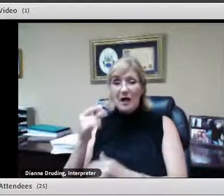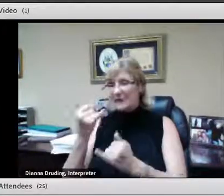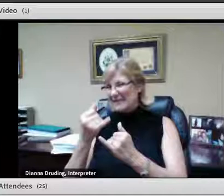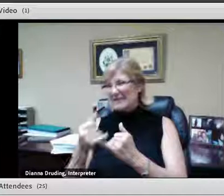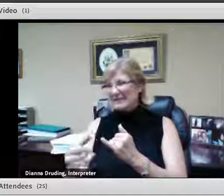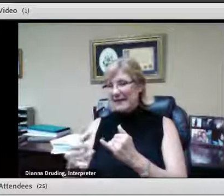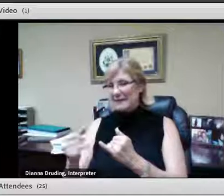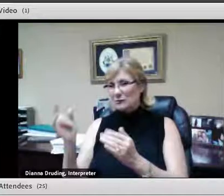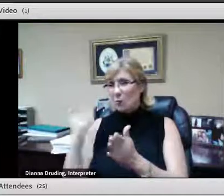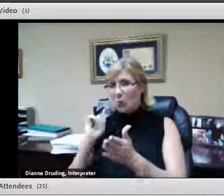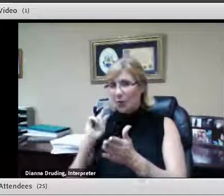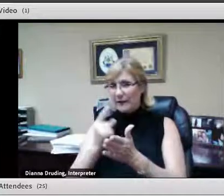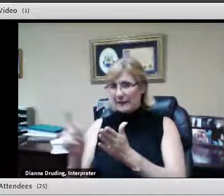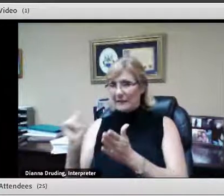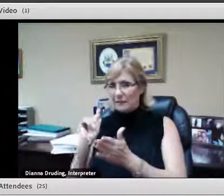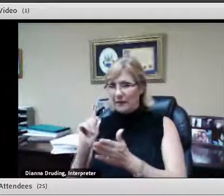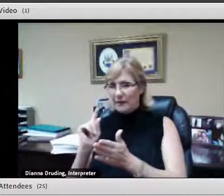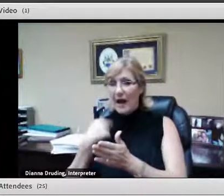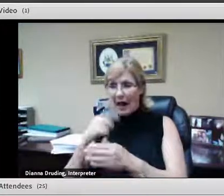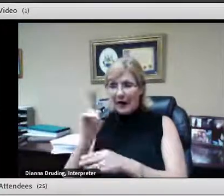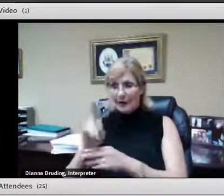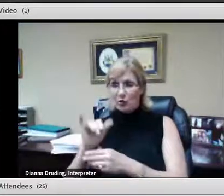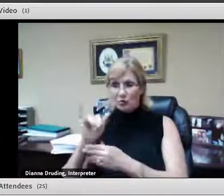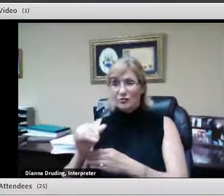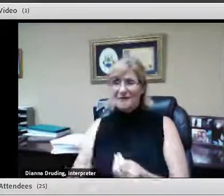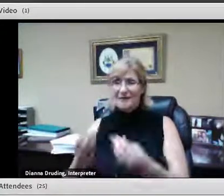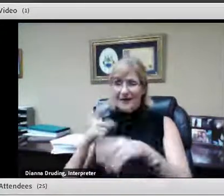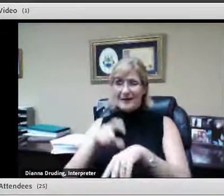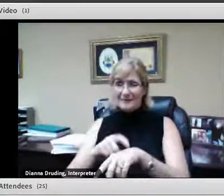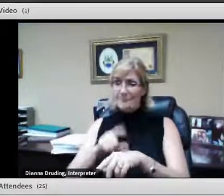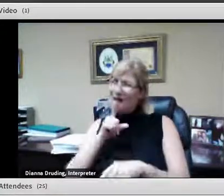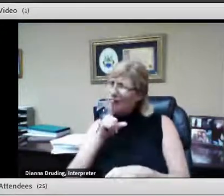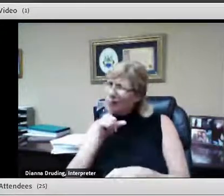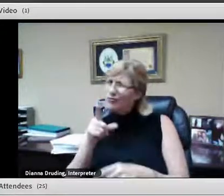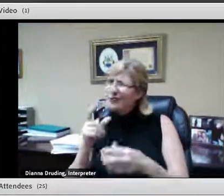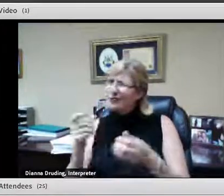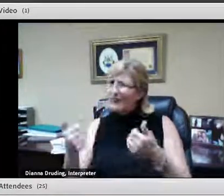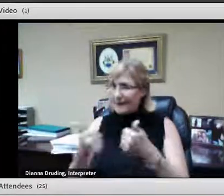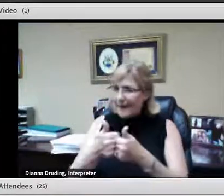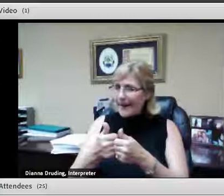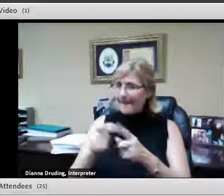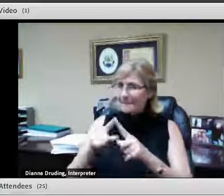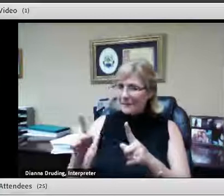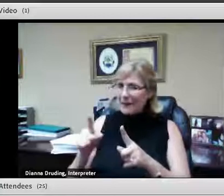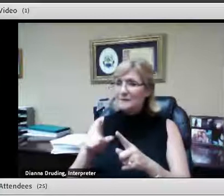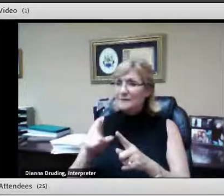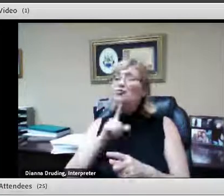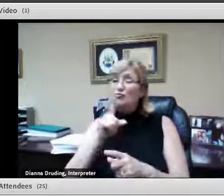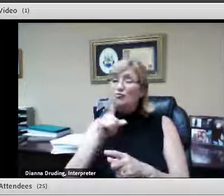I used this one a ton. It's not really a game, but it is very, very useful.